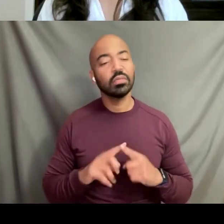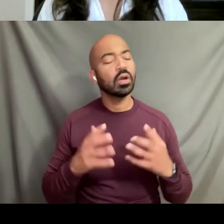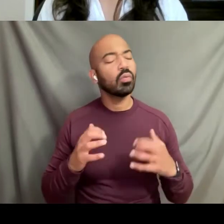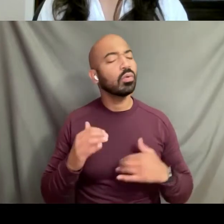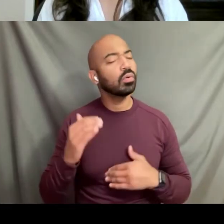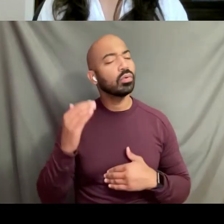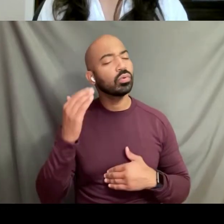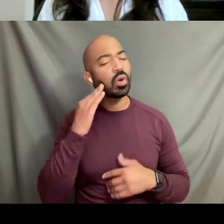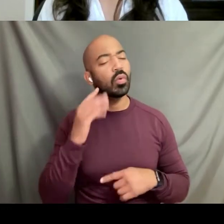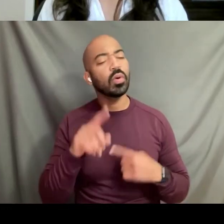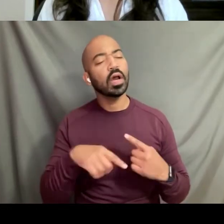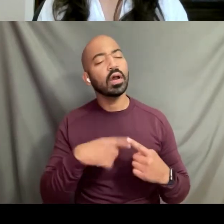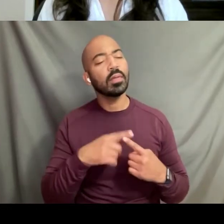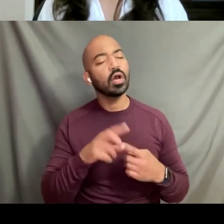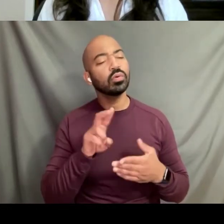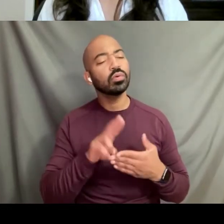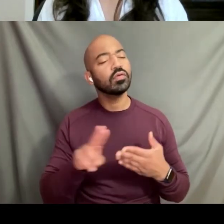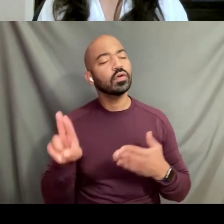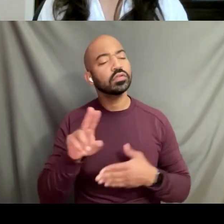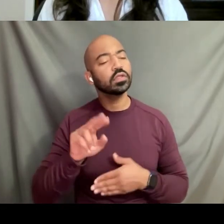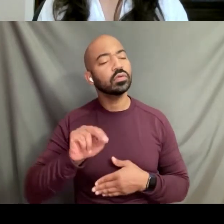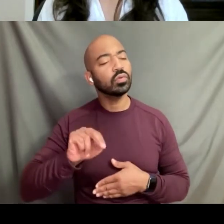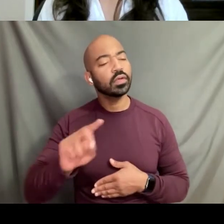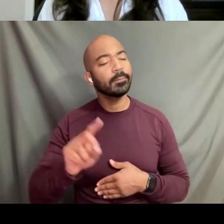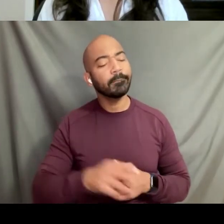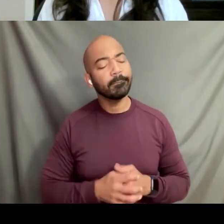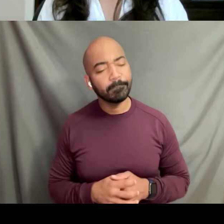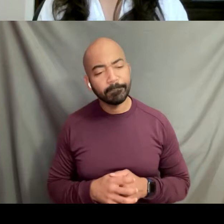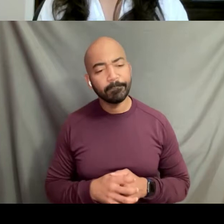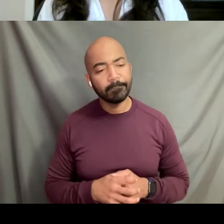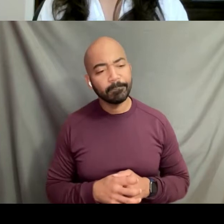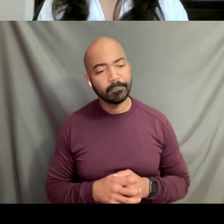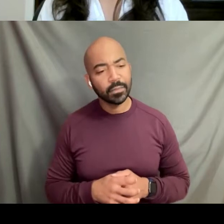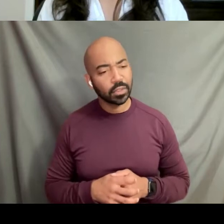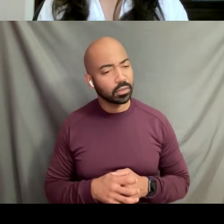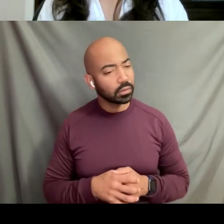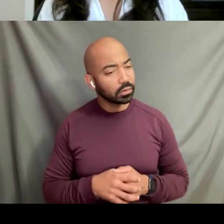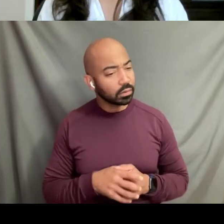University of Notre Dame. How do you access your residence, that's